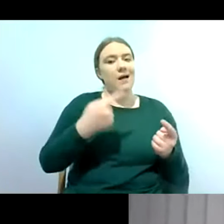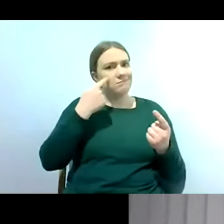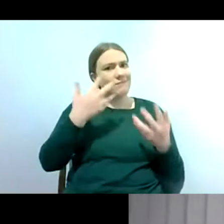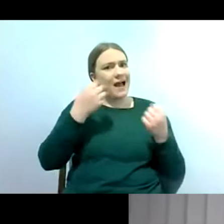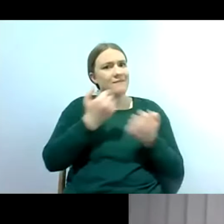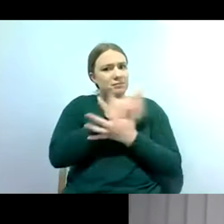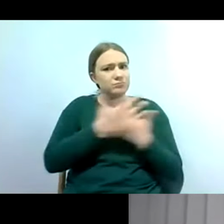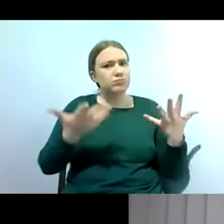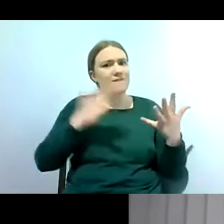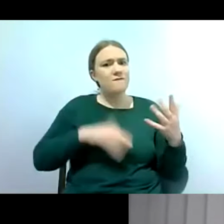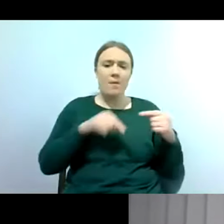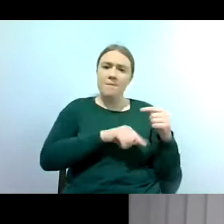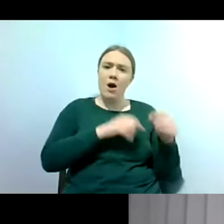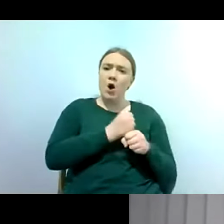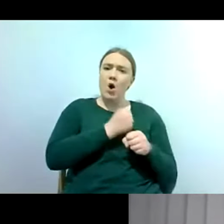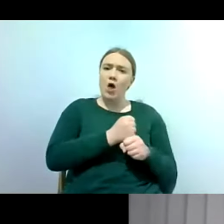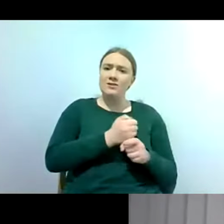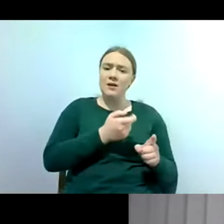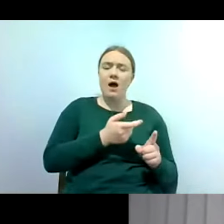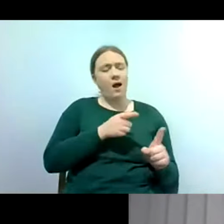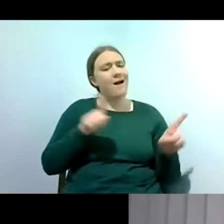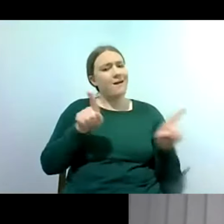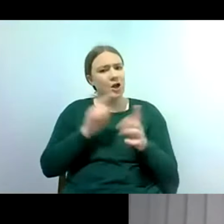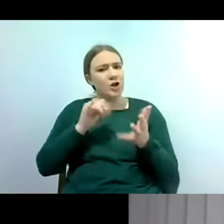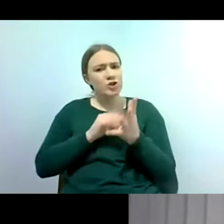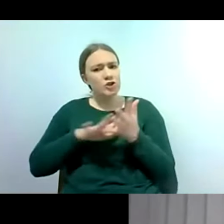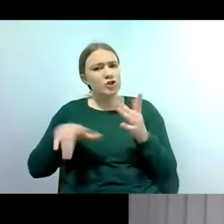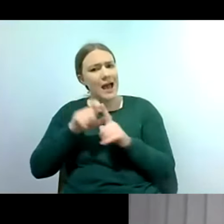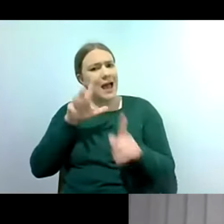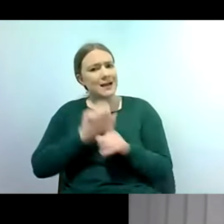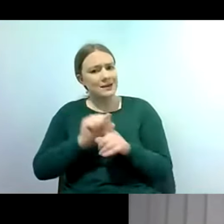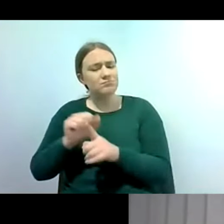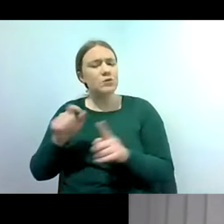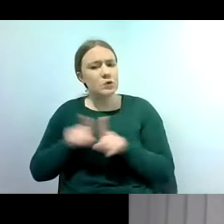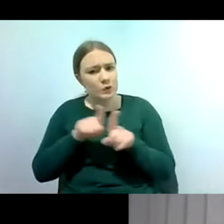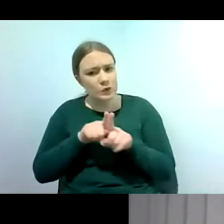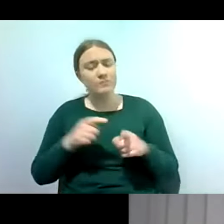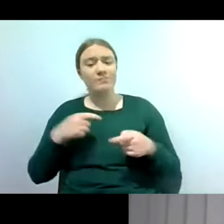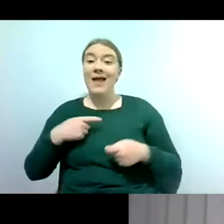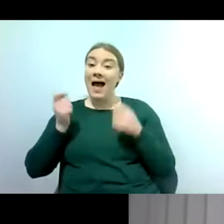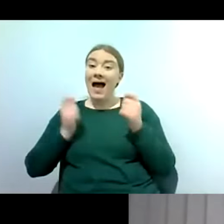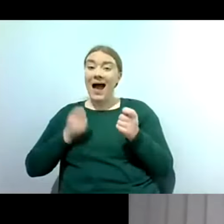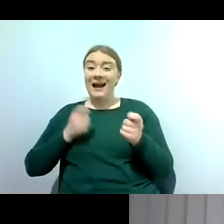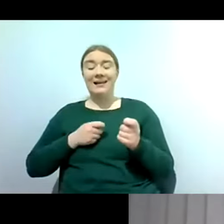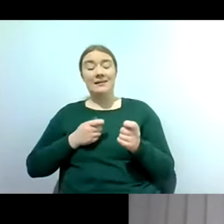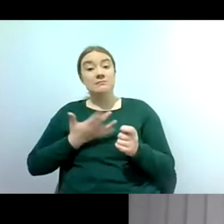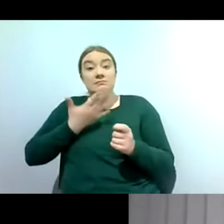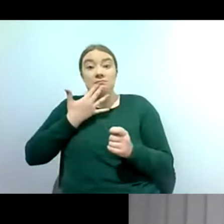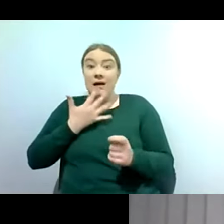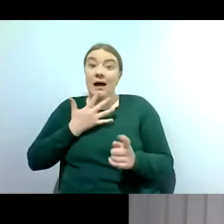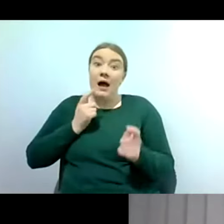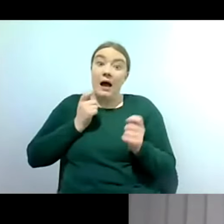as were shad often anglers used to catch many of these fish by accident and by design the question